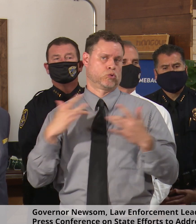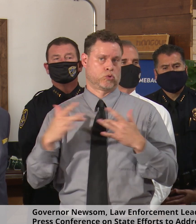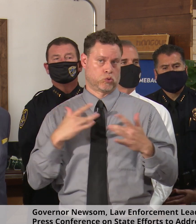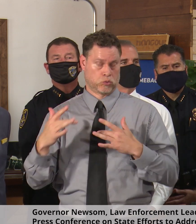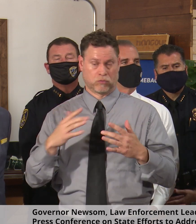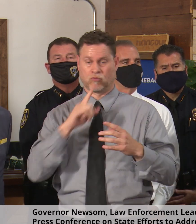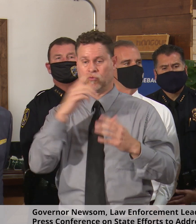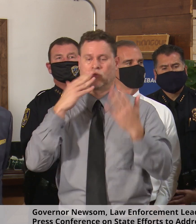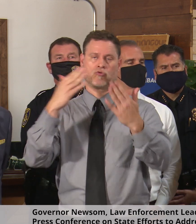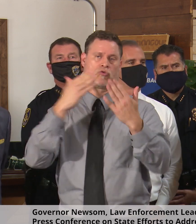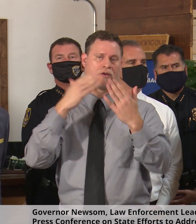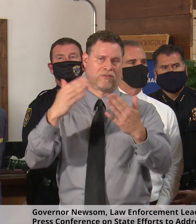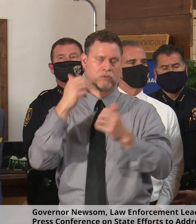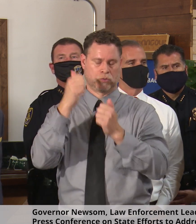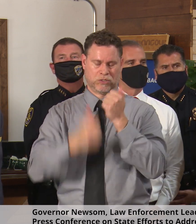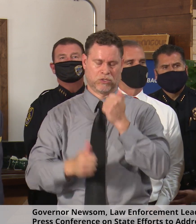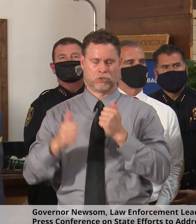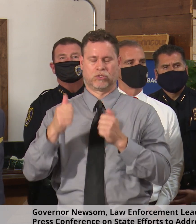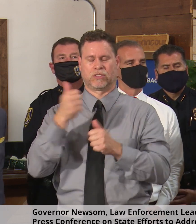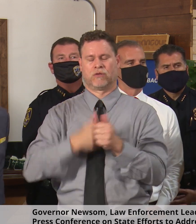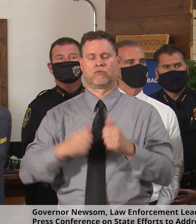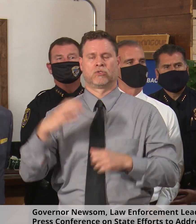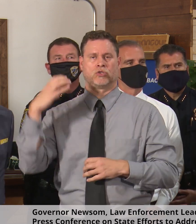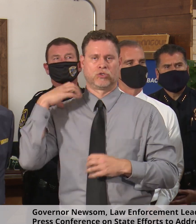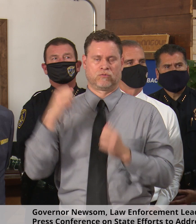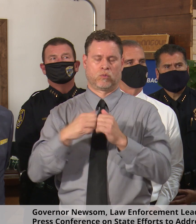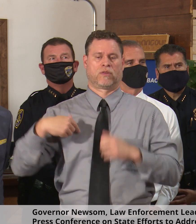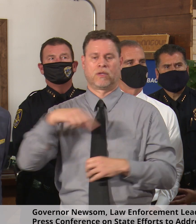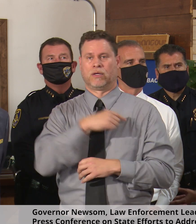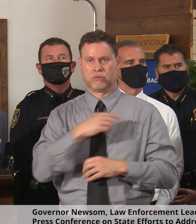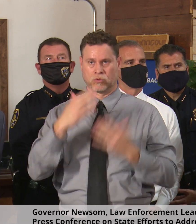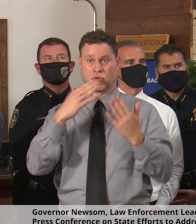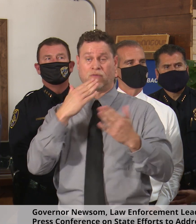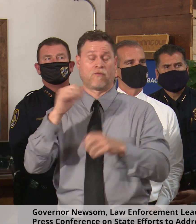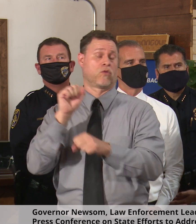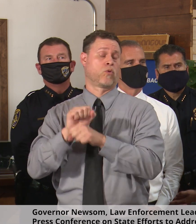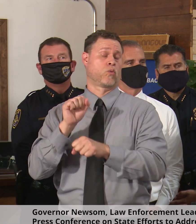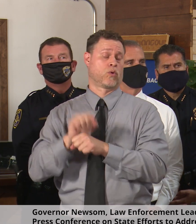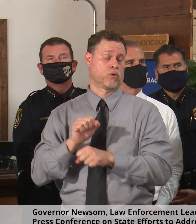grateful to each and every chief that is with us. I'm grateful for their work, I'm grateful